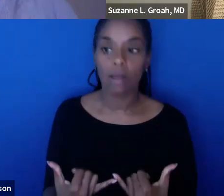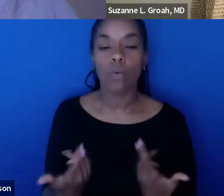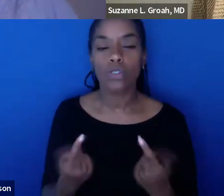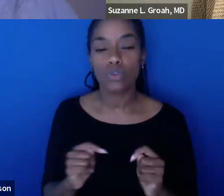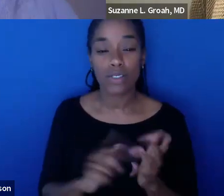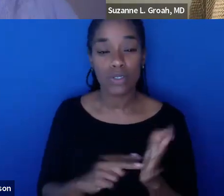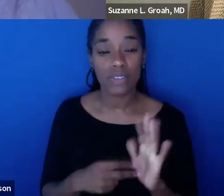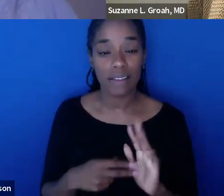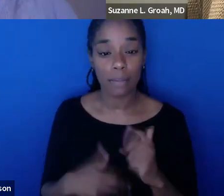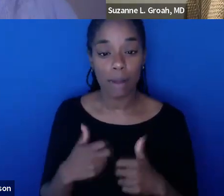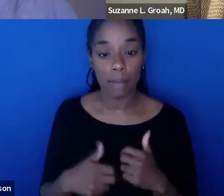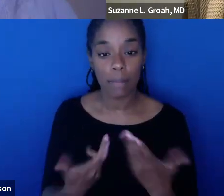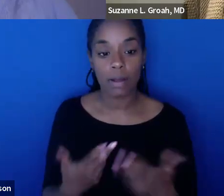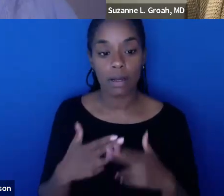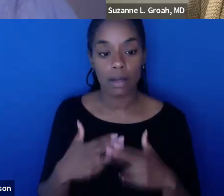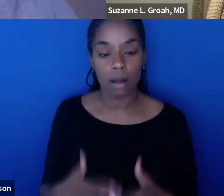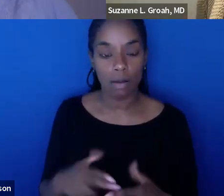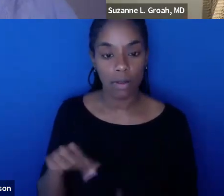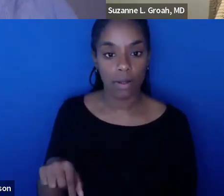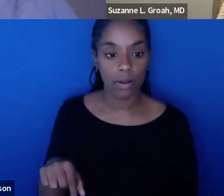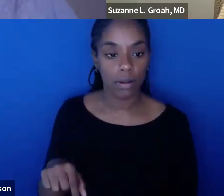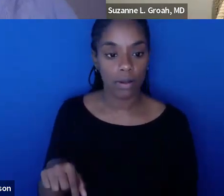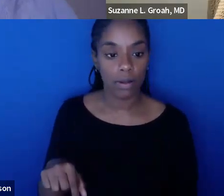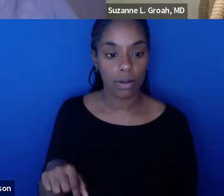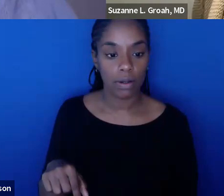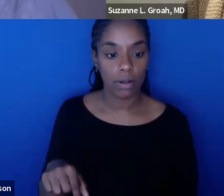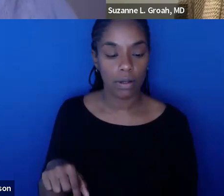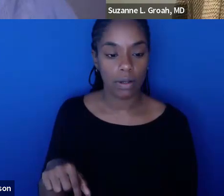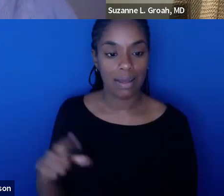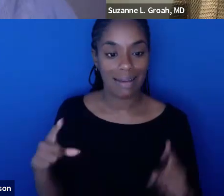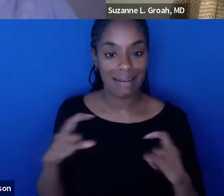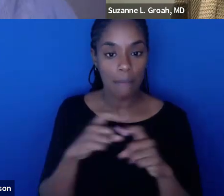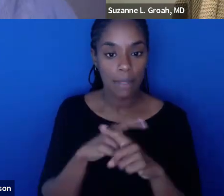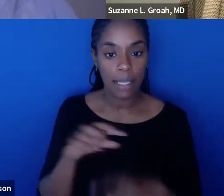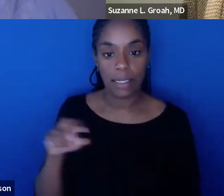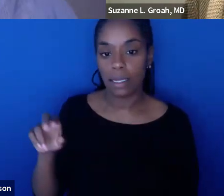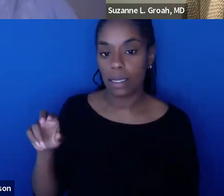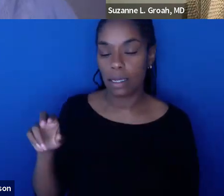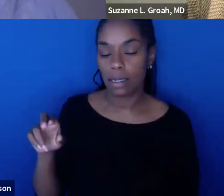It's called the cUTI study, it's called Complicated UTI, so it's cUTI.